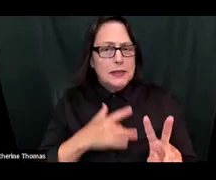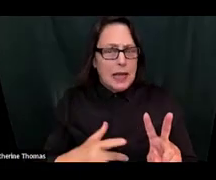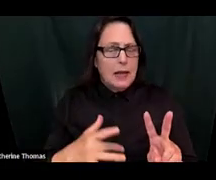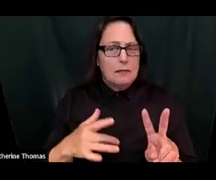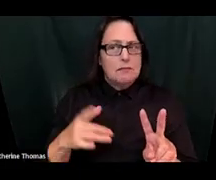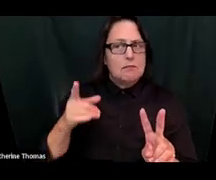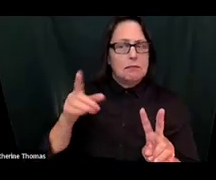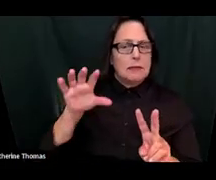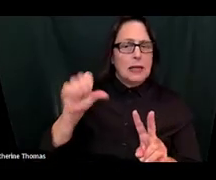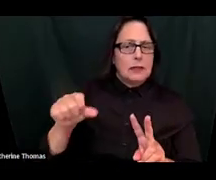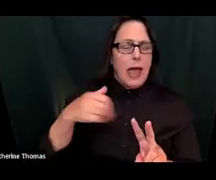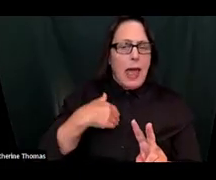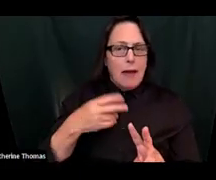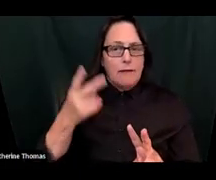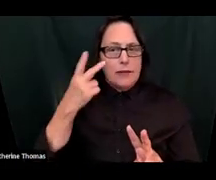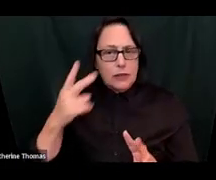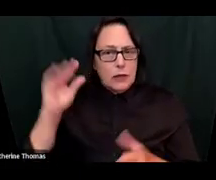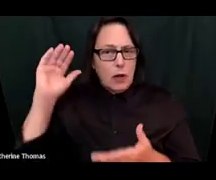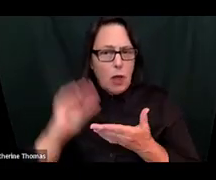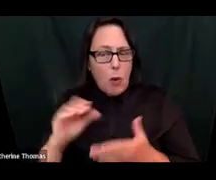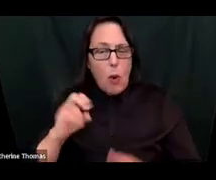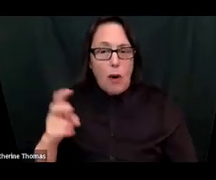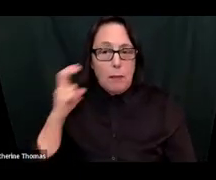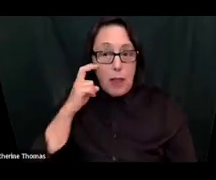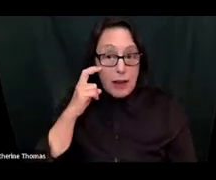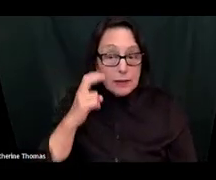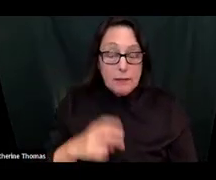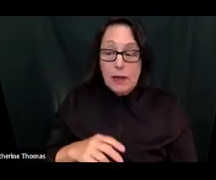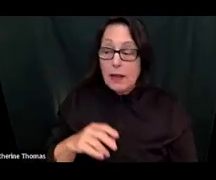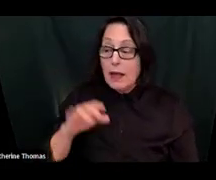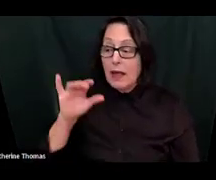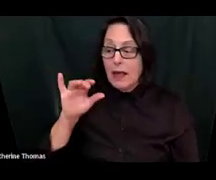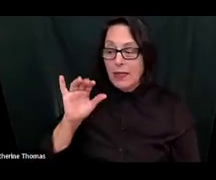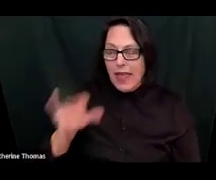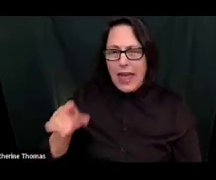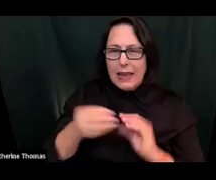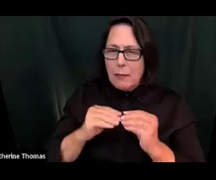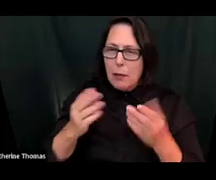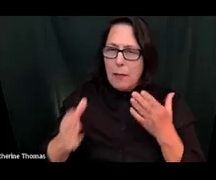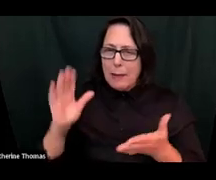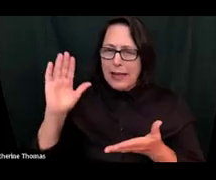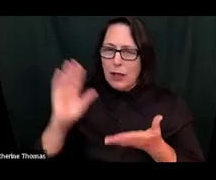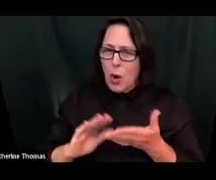low vision. And some studies are showing that this number might be low. There are some studies